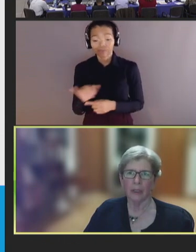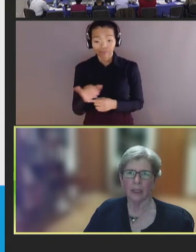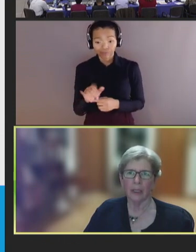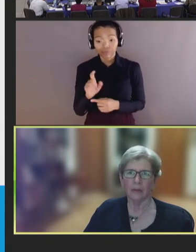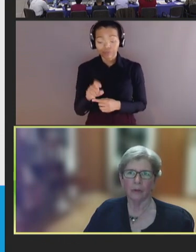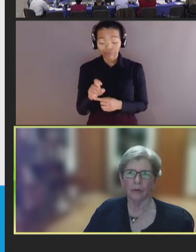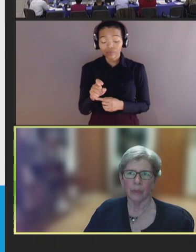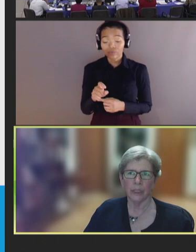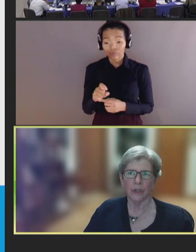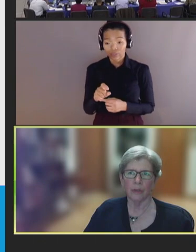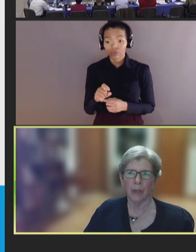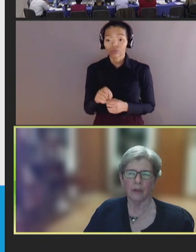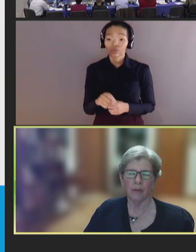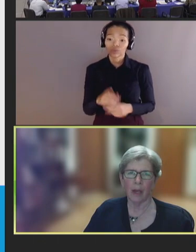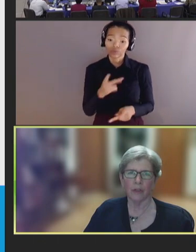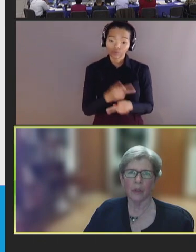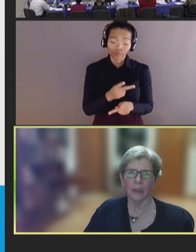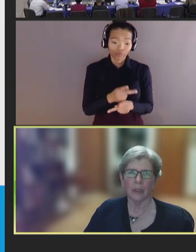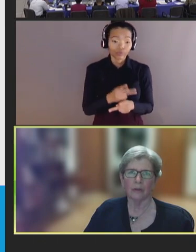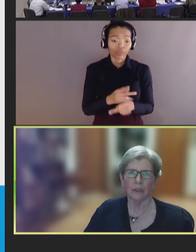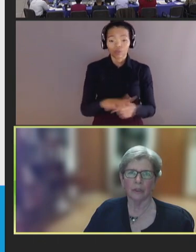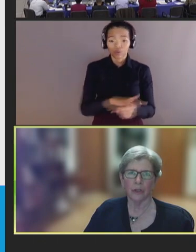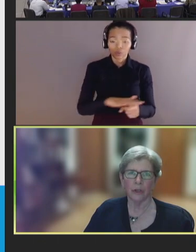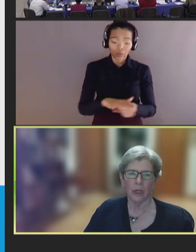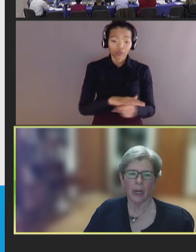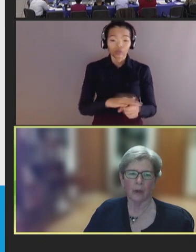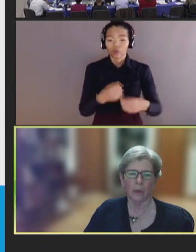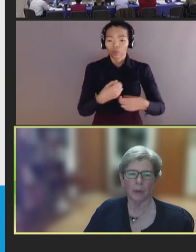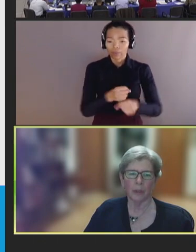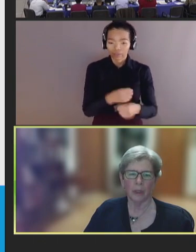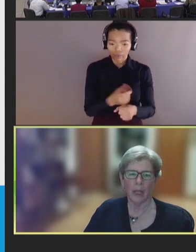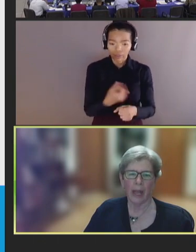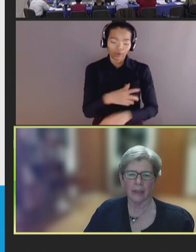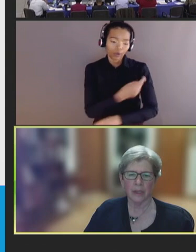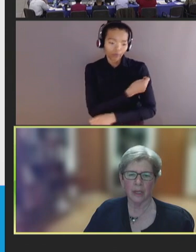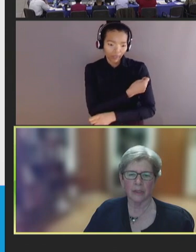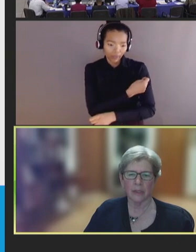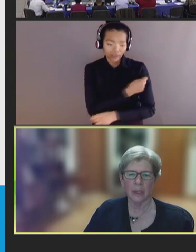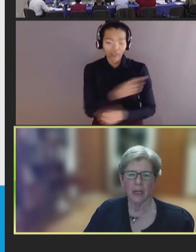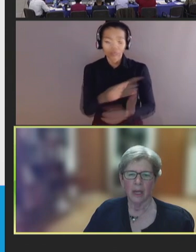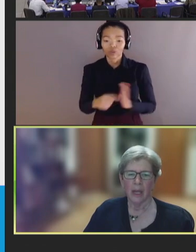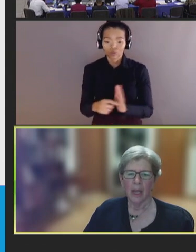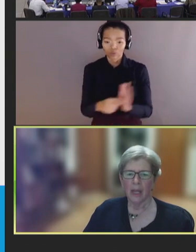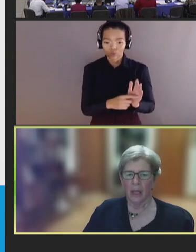again, sort of regional manufacturing that will ensure equitable access.